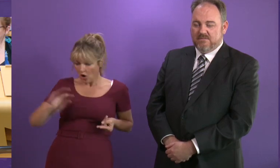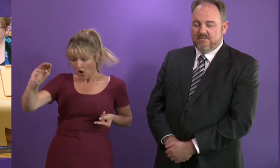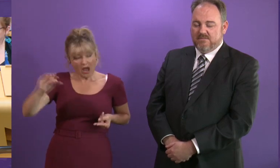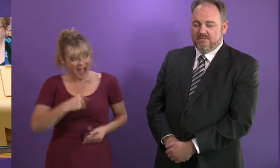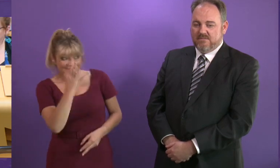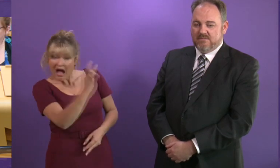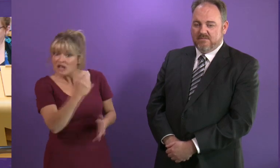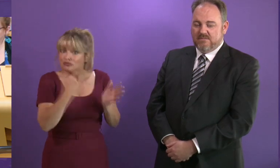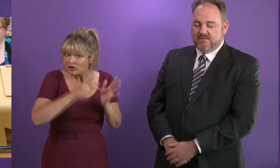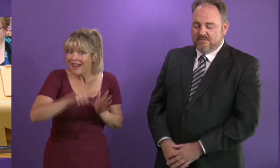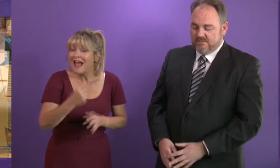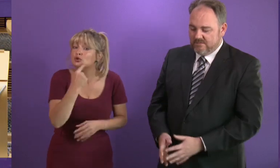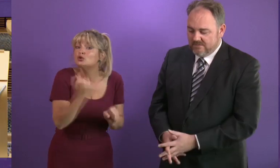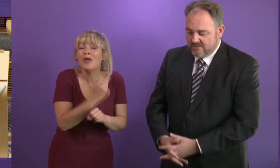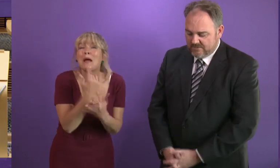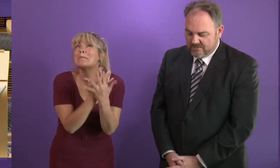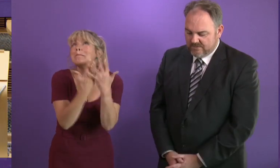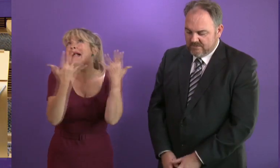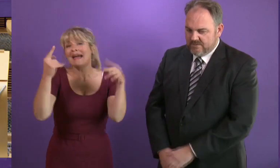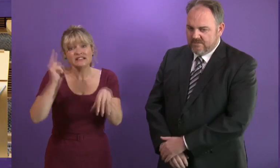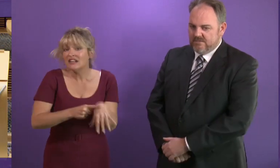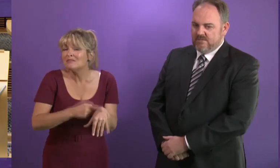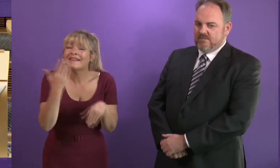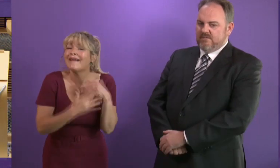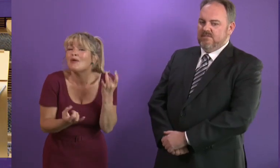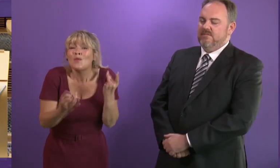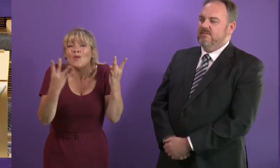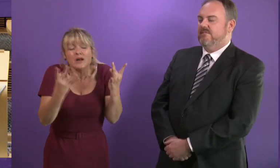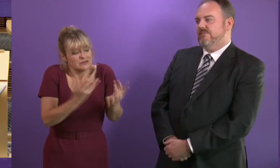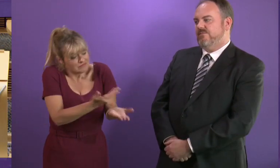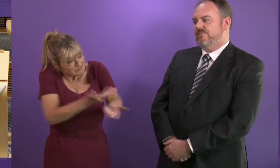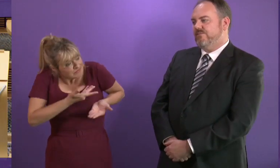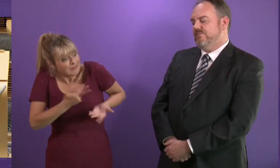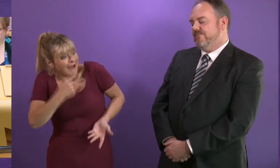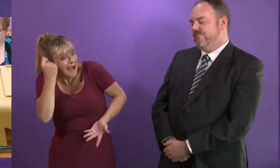but he has not once come forward with any ideas. Maybe today will be different. The